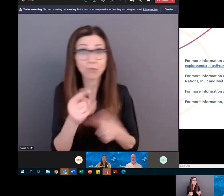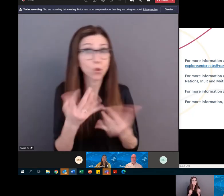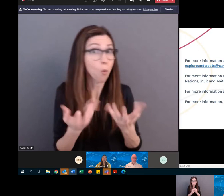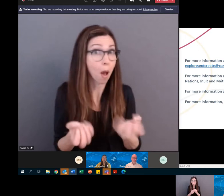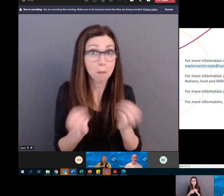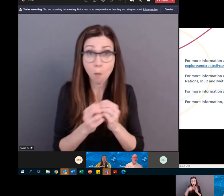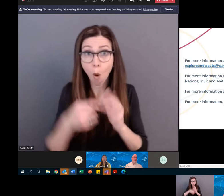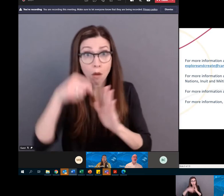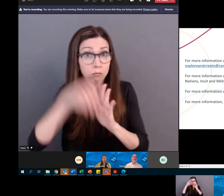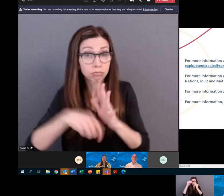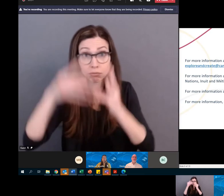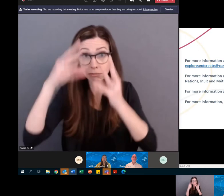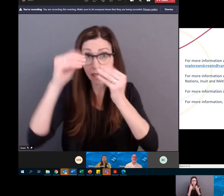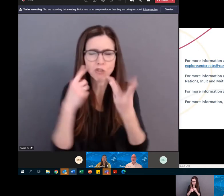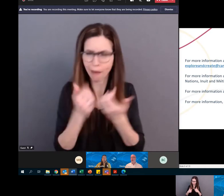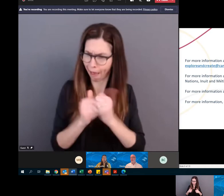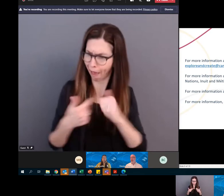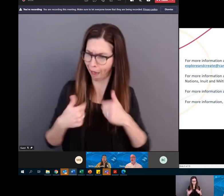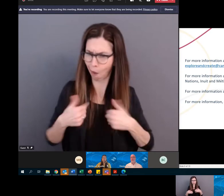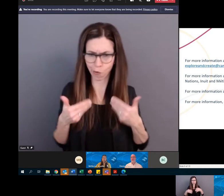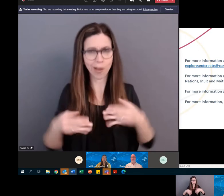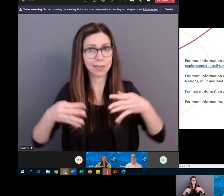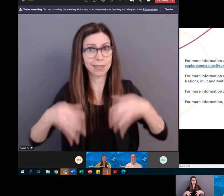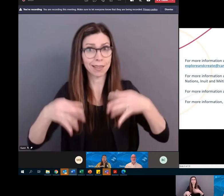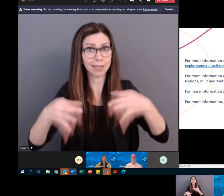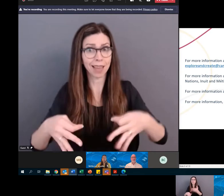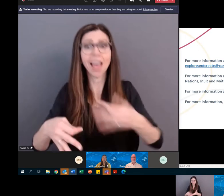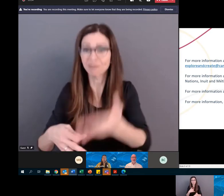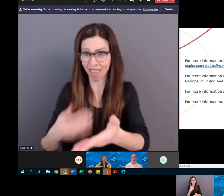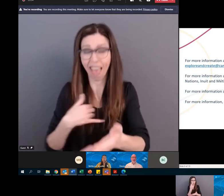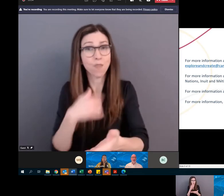there's a document on our website called